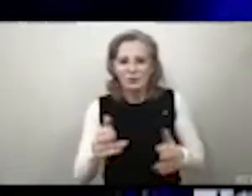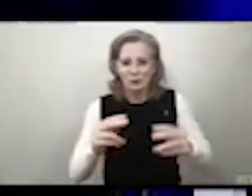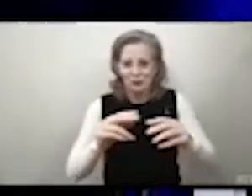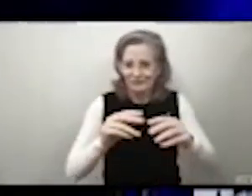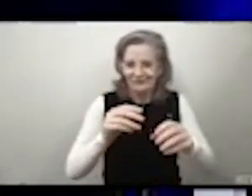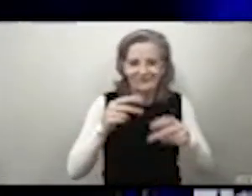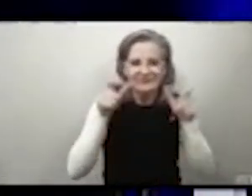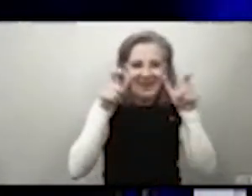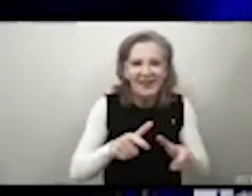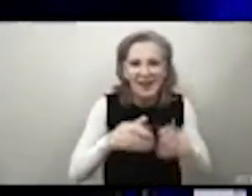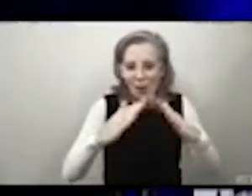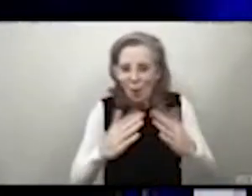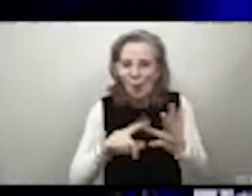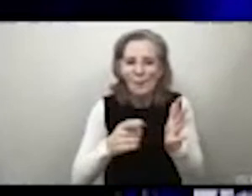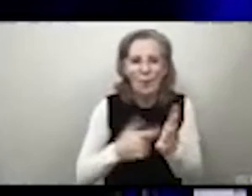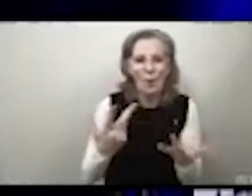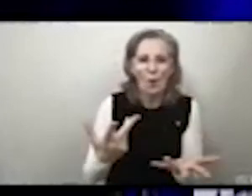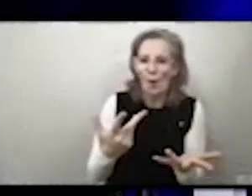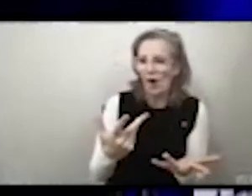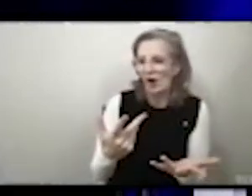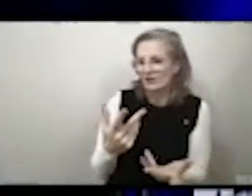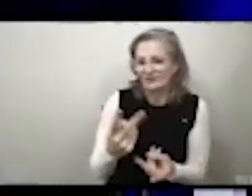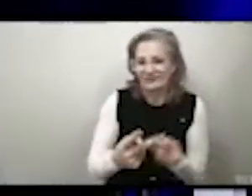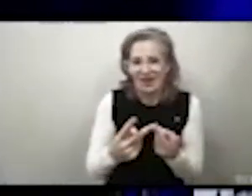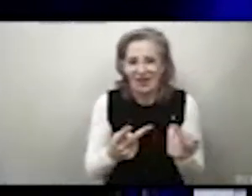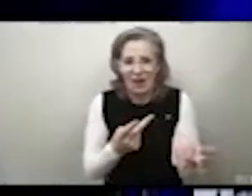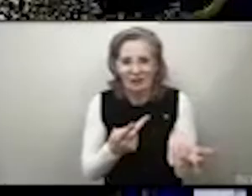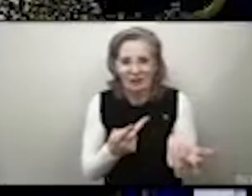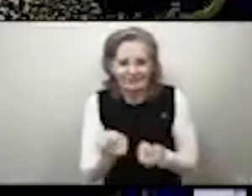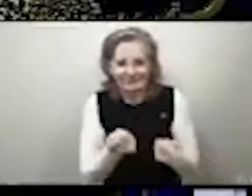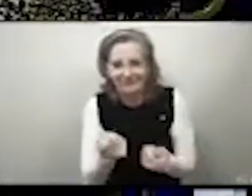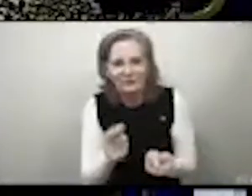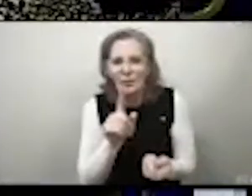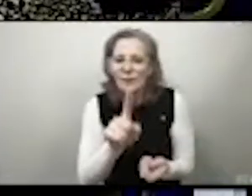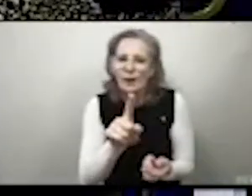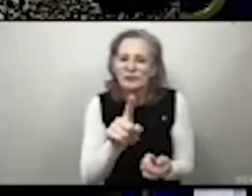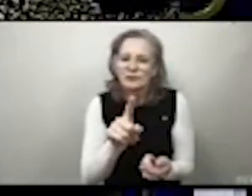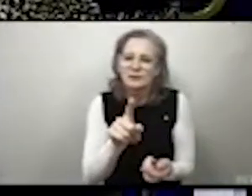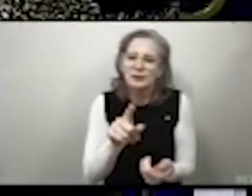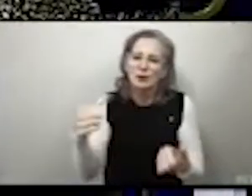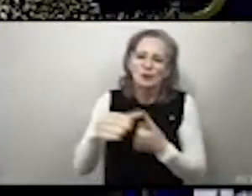the day, but actually it does not give better outcomes for citizens or indeed in terms of economic outcomes.